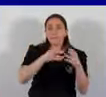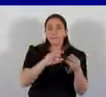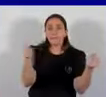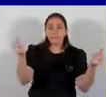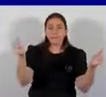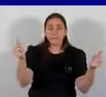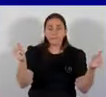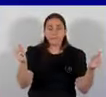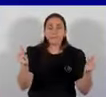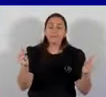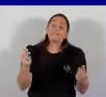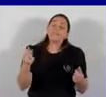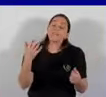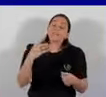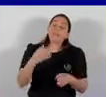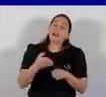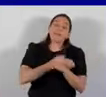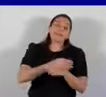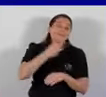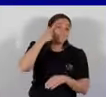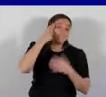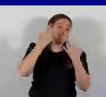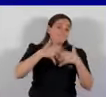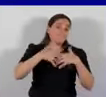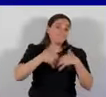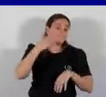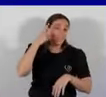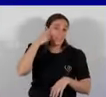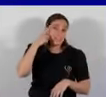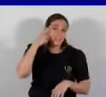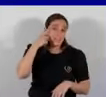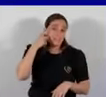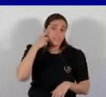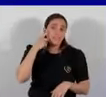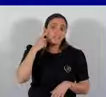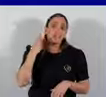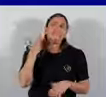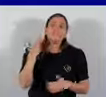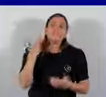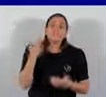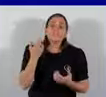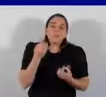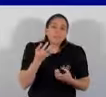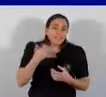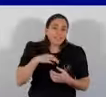Now the fear is that the world will remain unruly If they had thought about it before